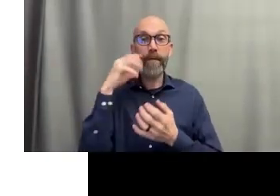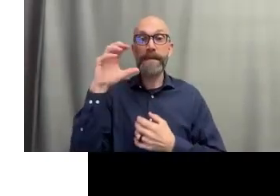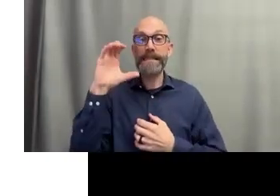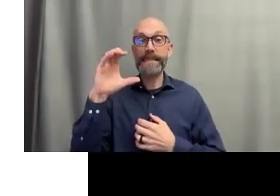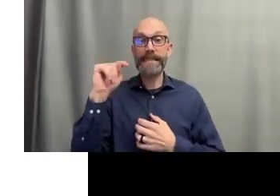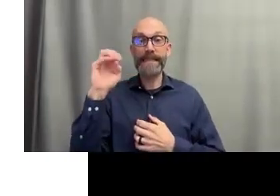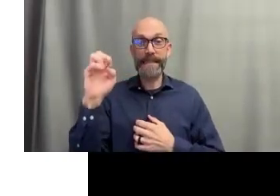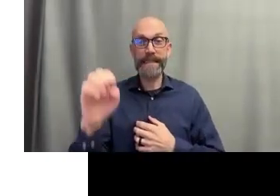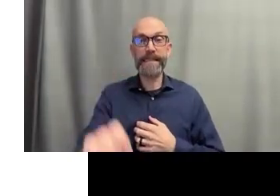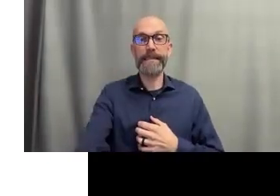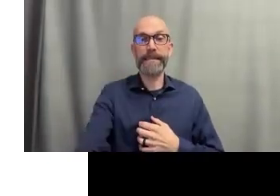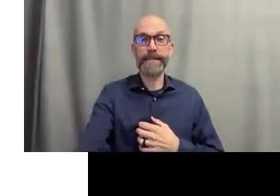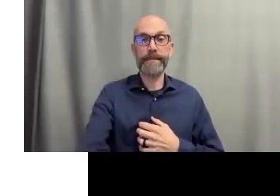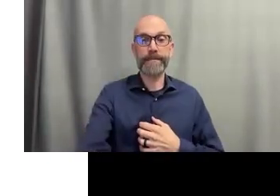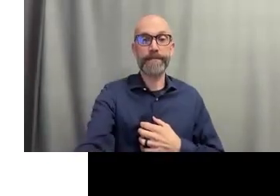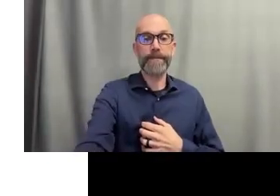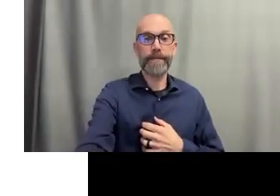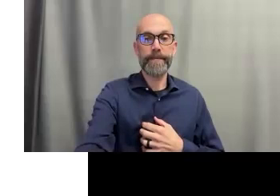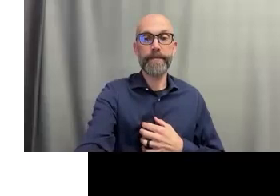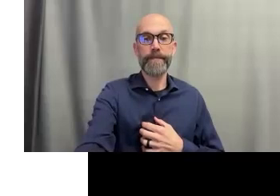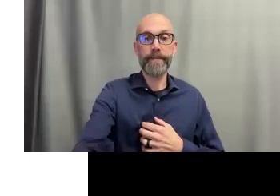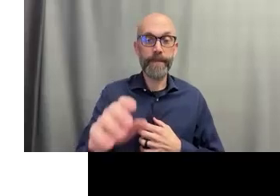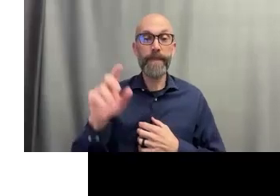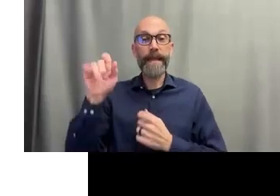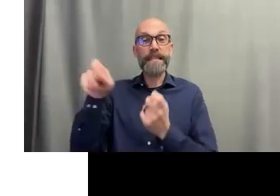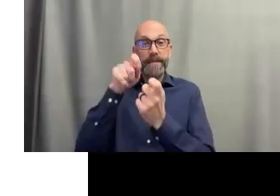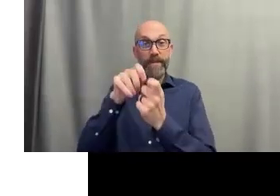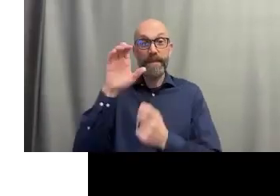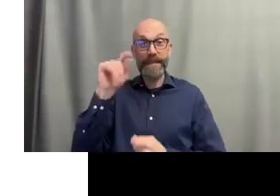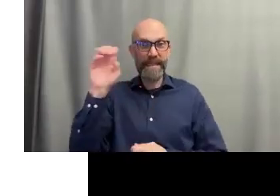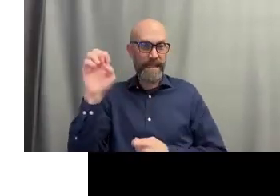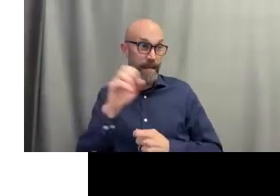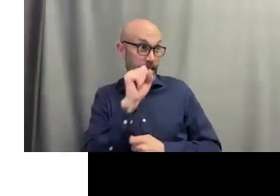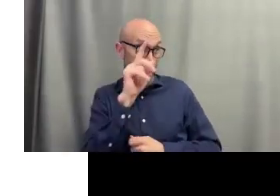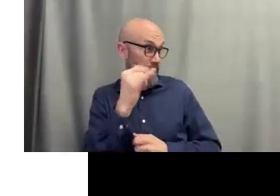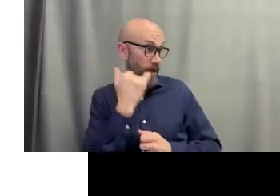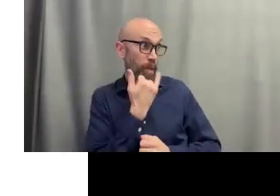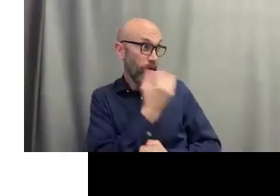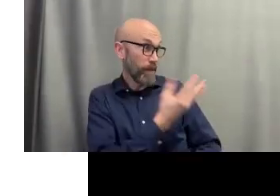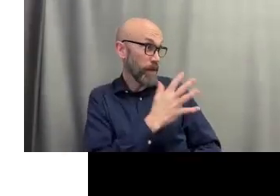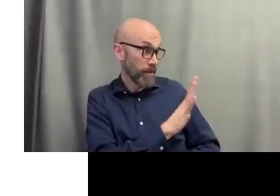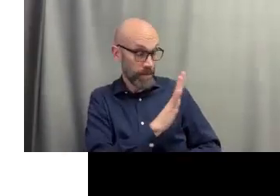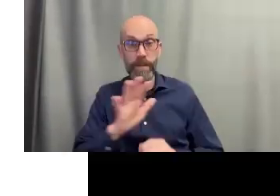That's specific to CTE. Sally, you might want to correct me if I'm wrong, but, so this is